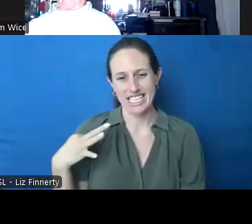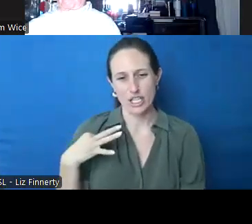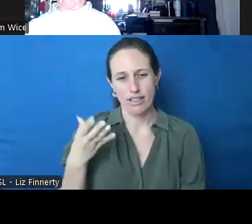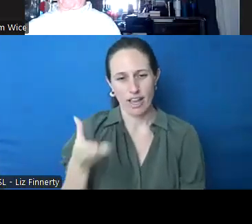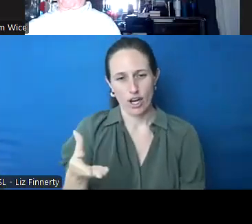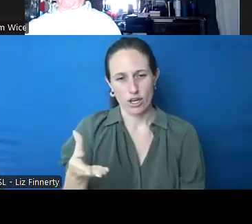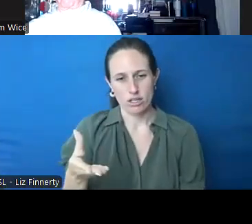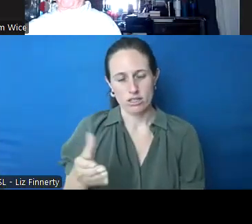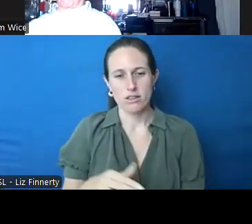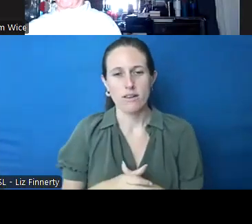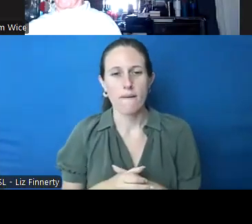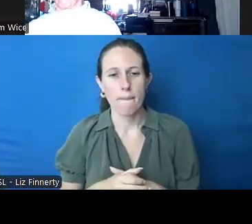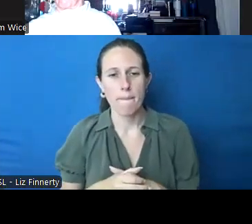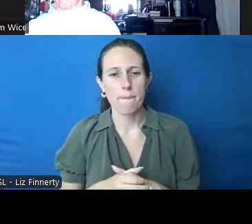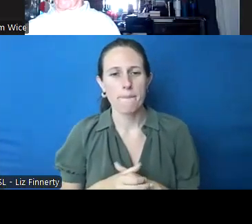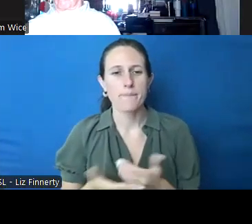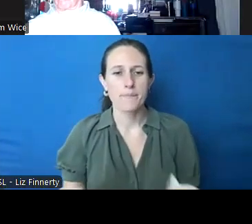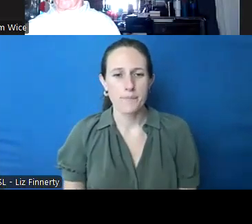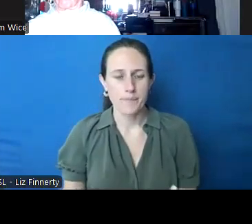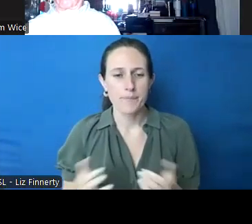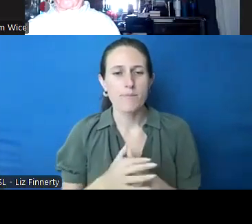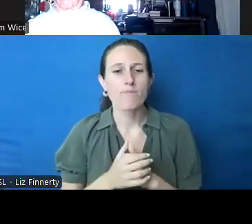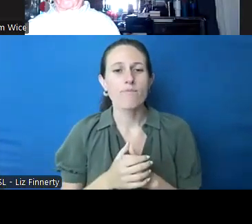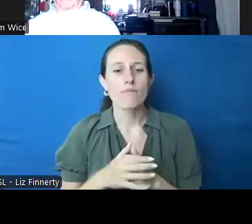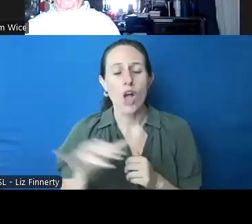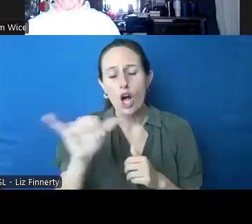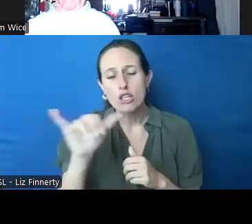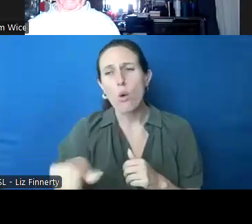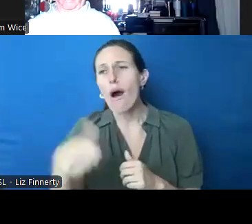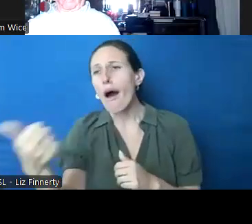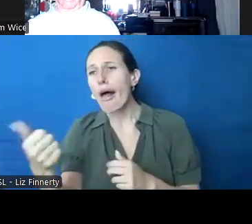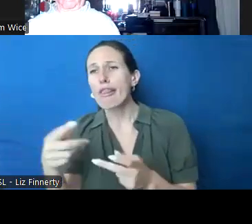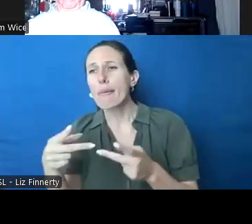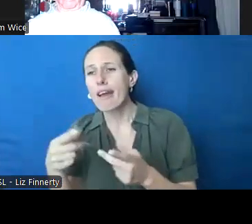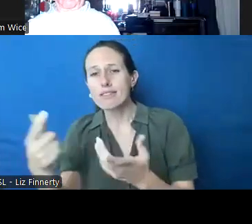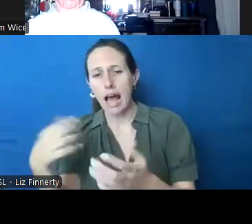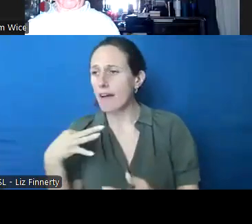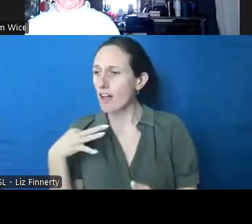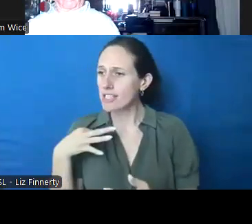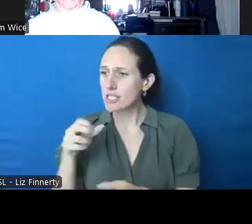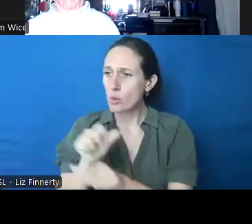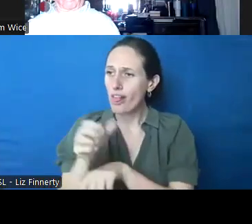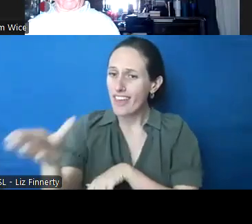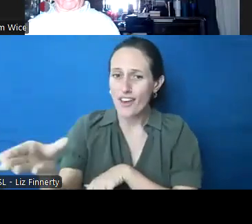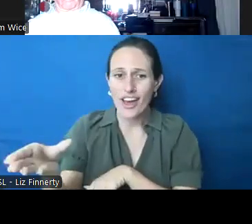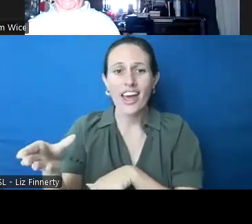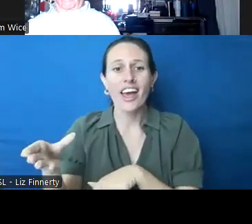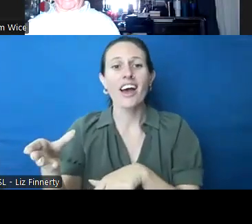department with the Department of Justice grant. When the position came up, I got the job.